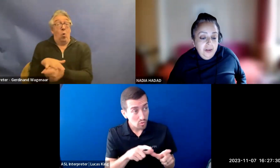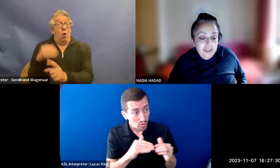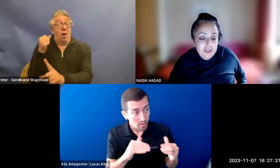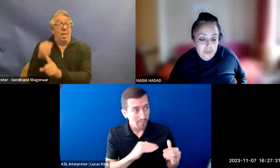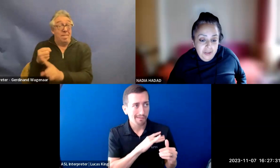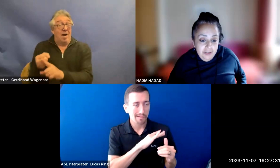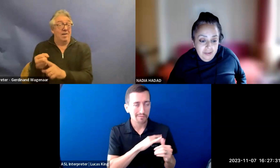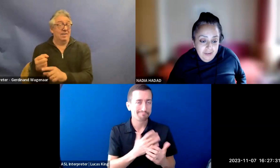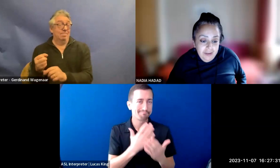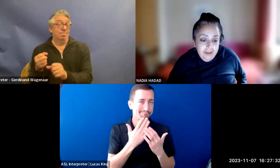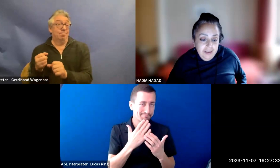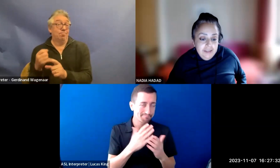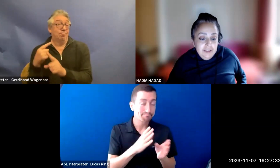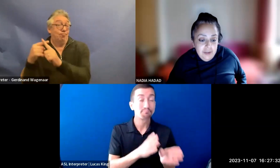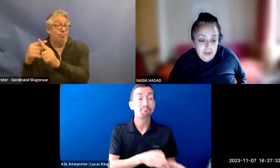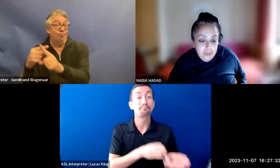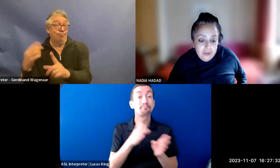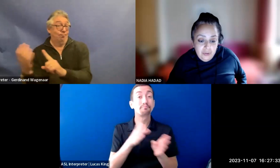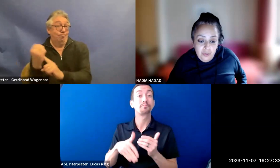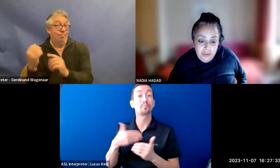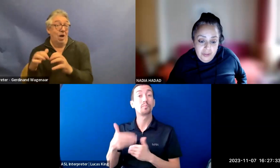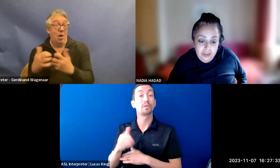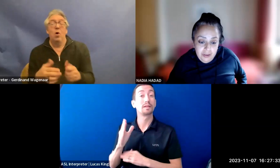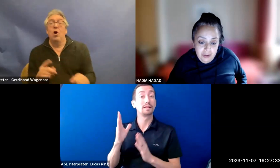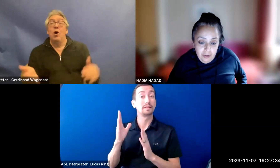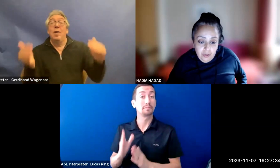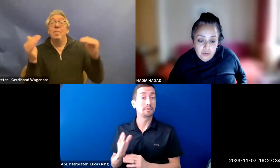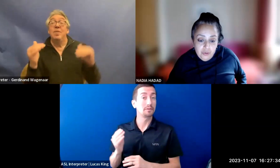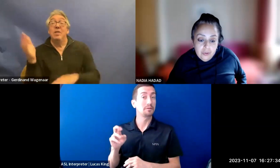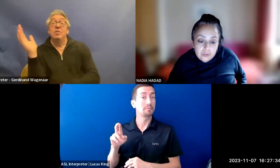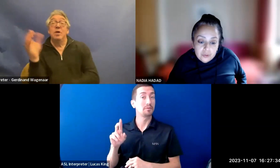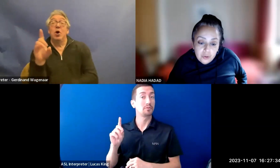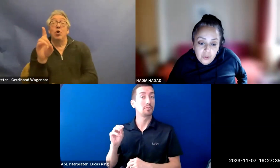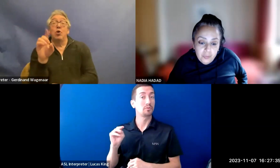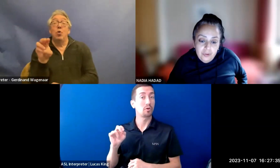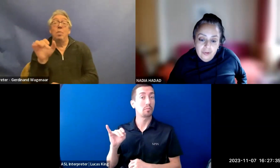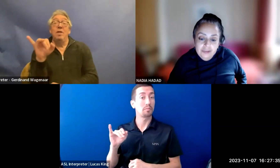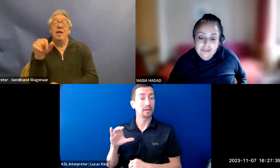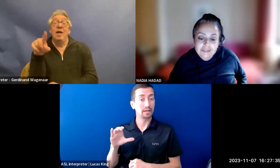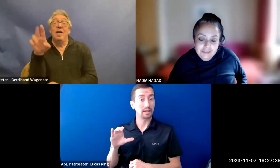Our next speaker is Mr. Dominique Schlupkothen.